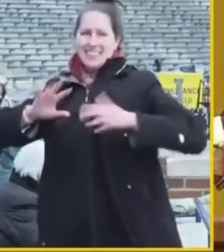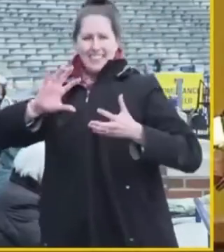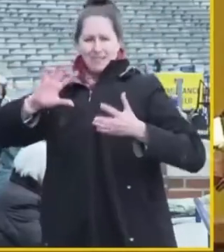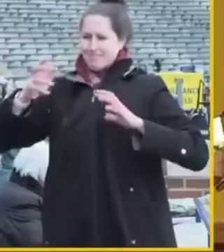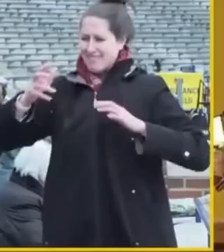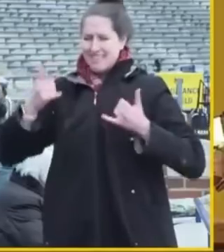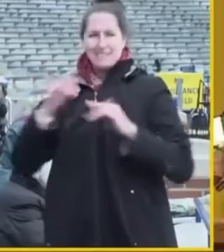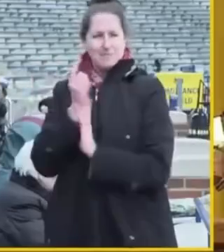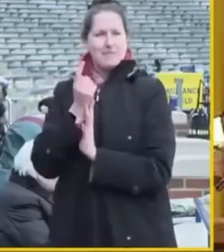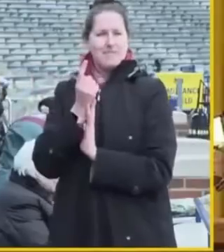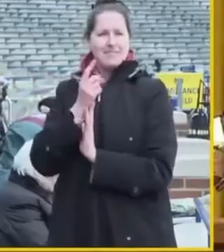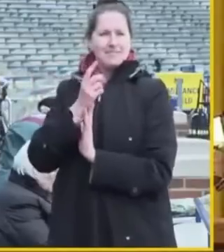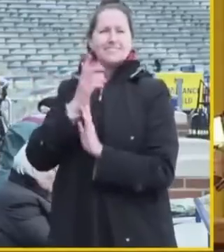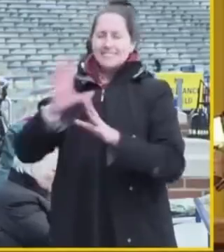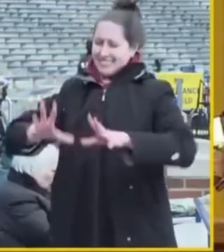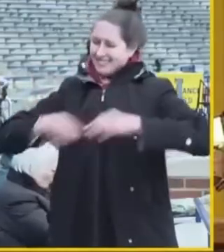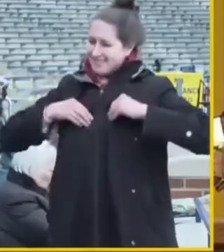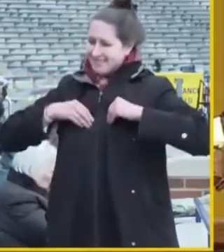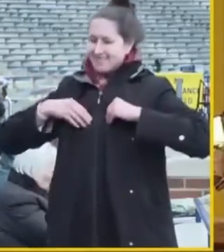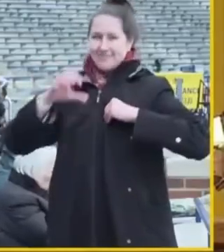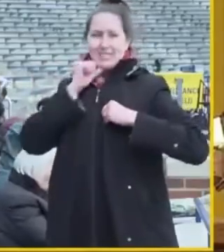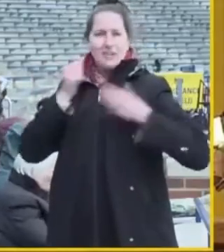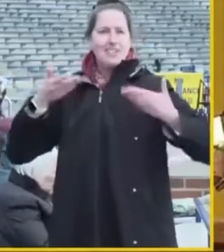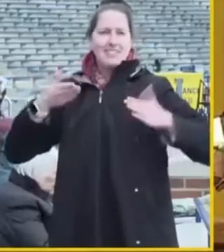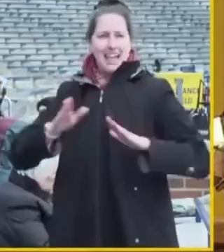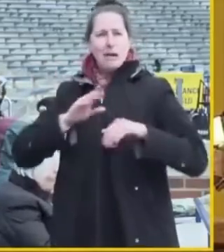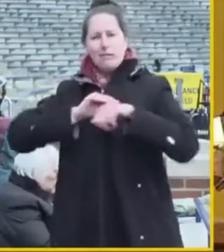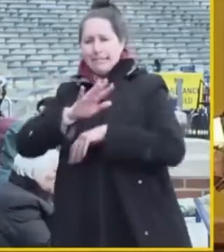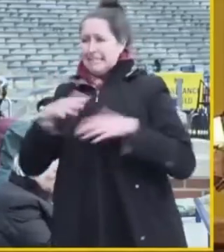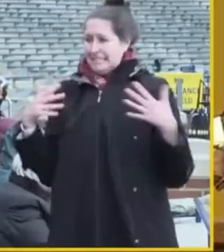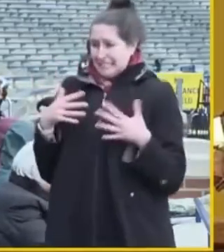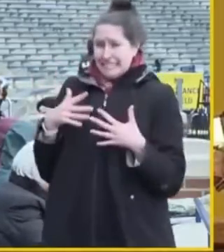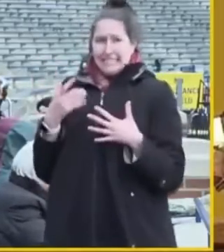Do not allow it to make you scared, or hold you back.